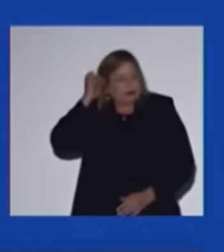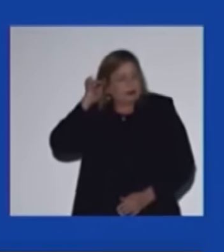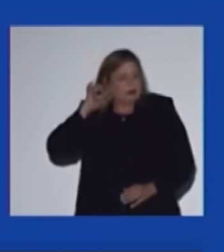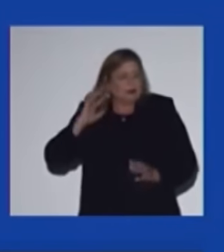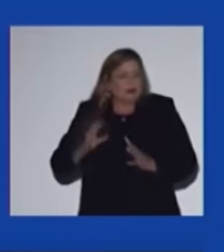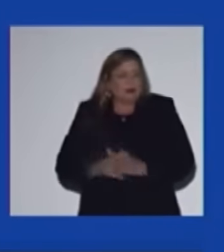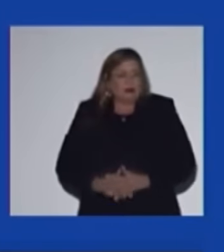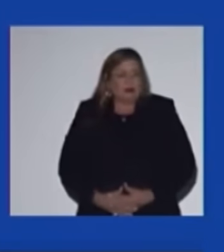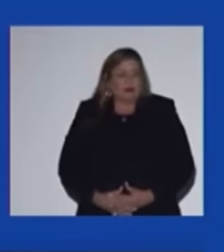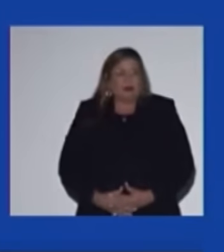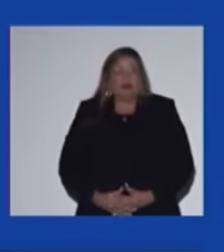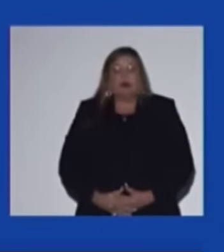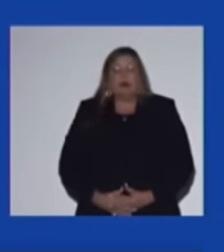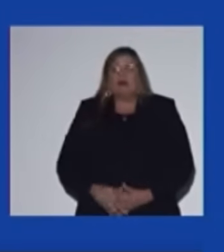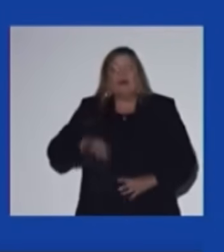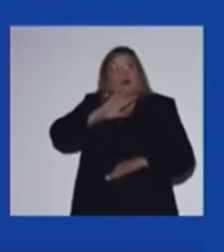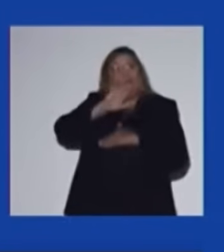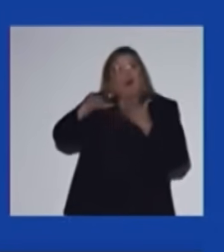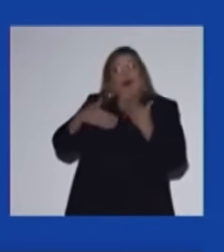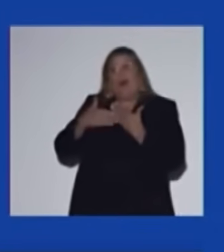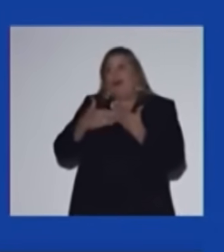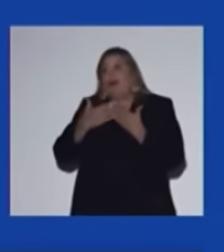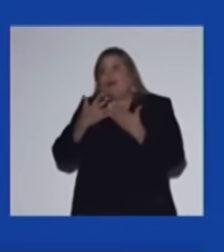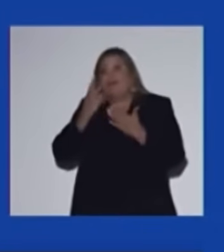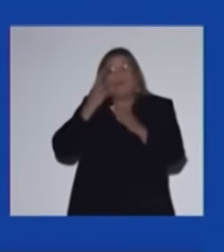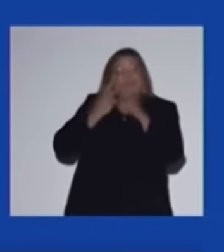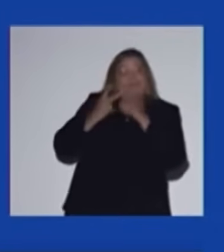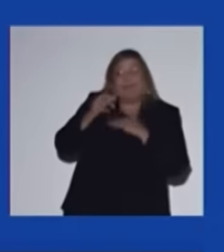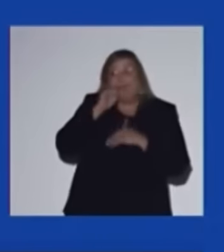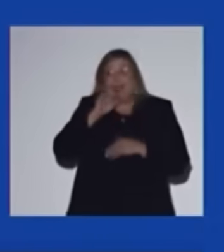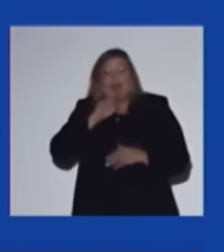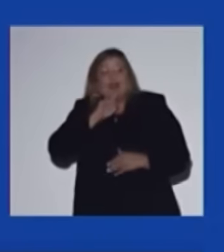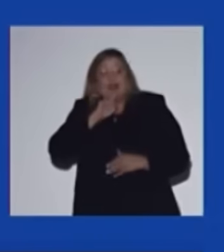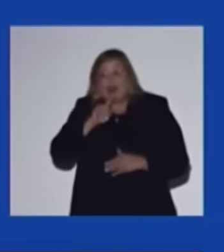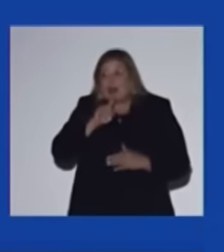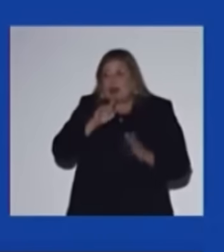happened because we experienced something we've never experienced in